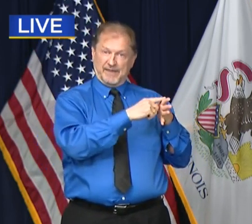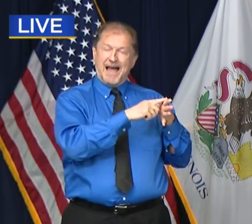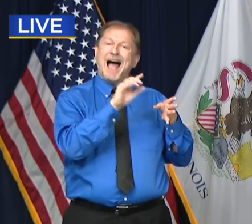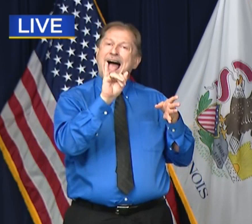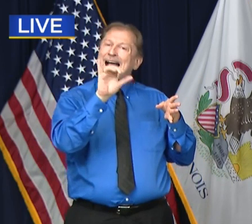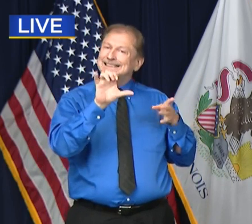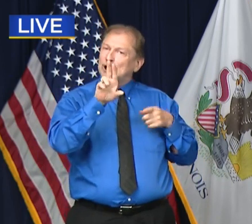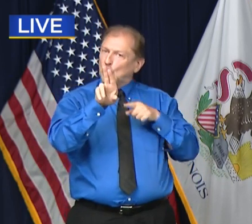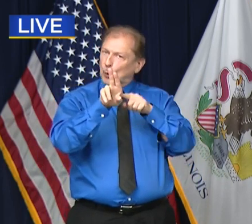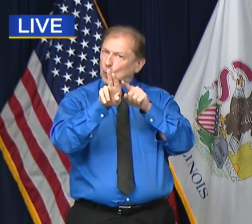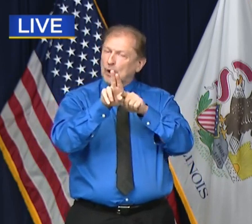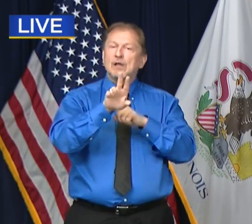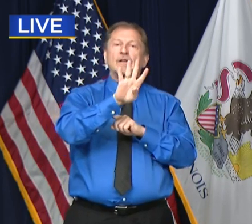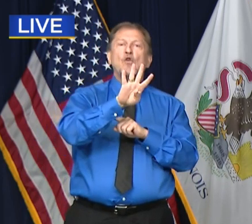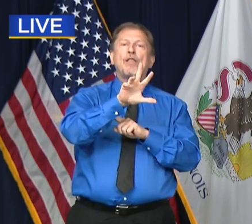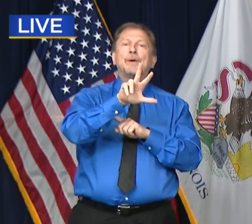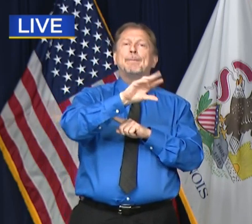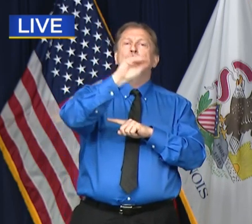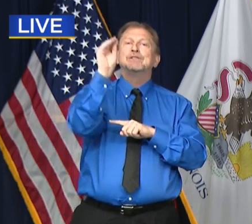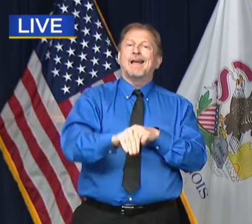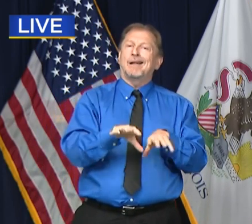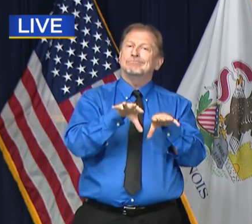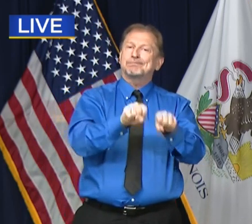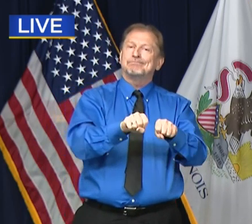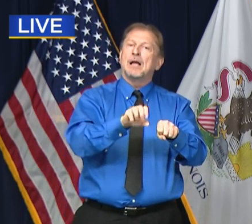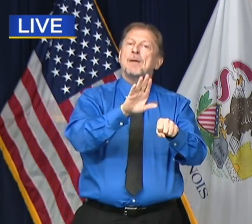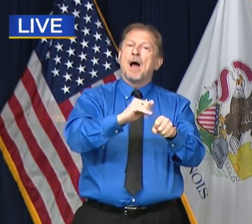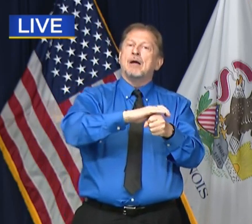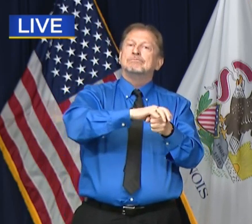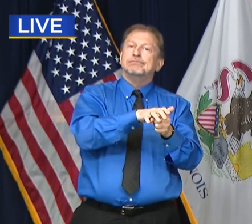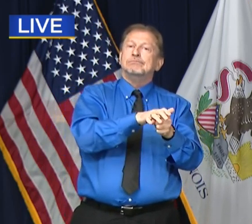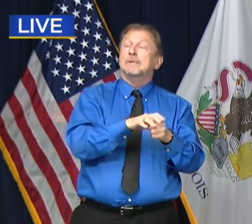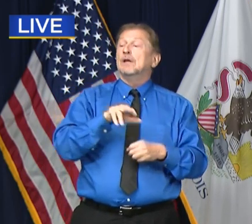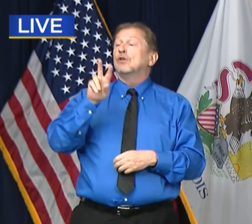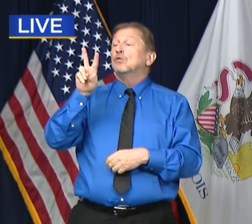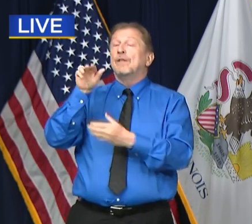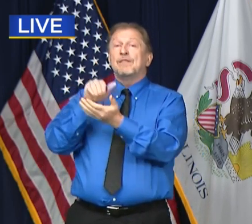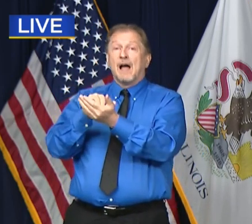BY I DPH REGION. ON APRIL 5th, COVID PATIENTS